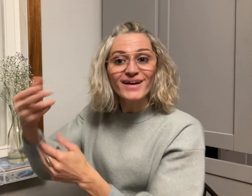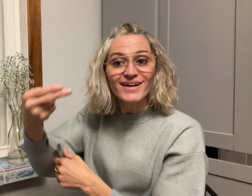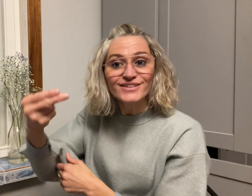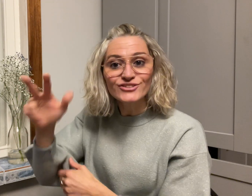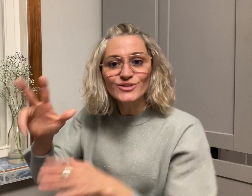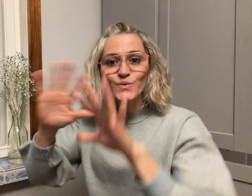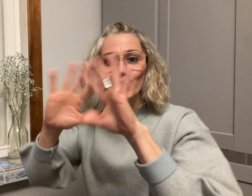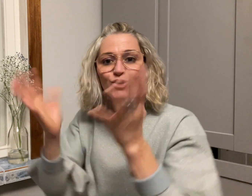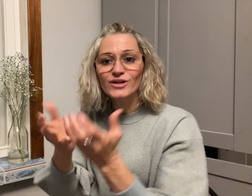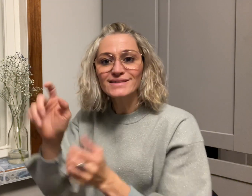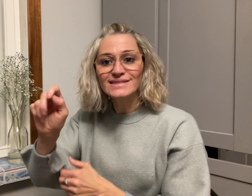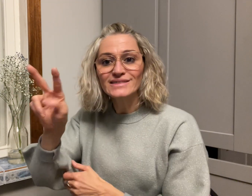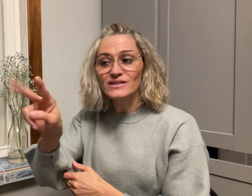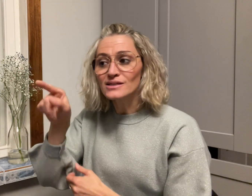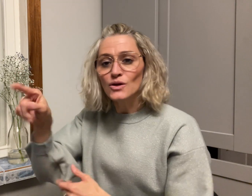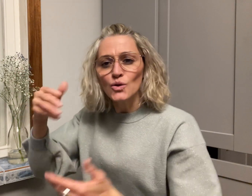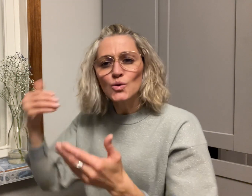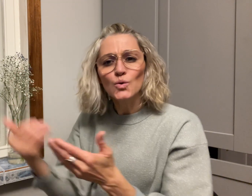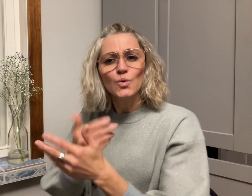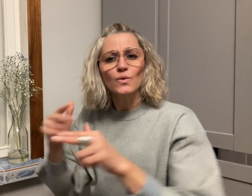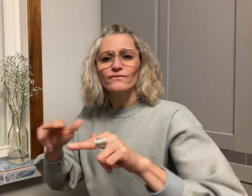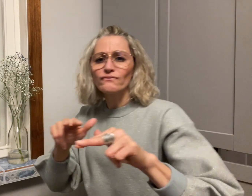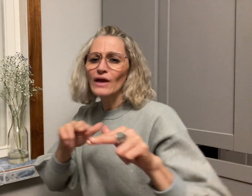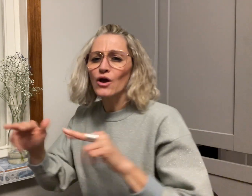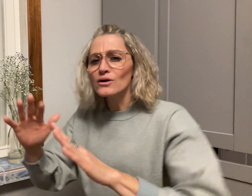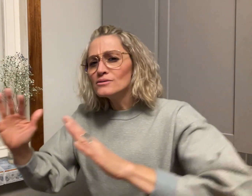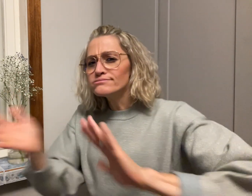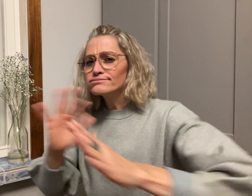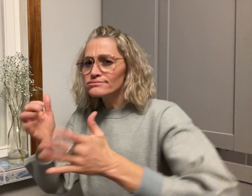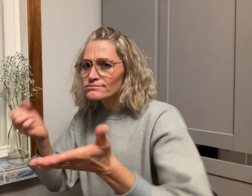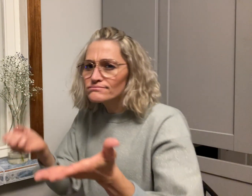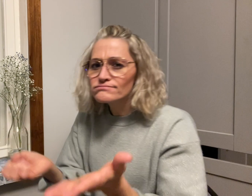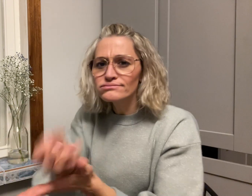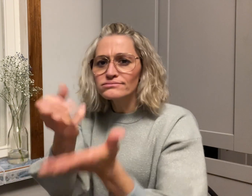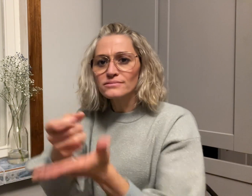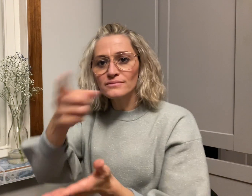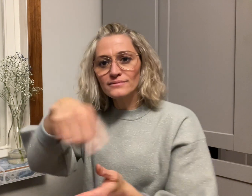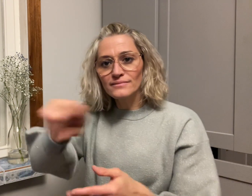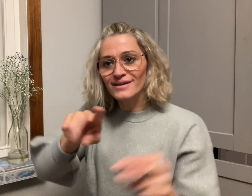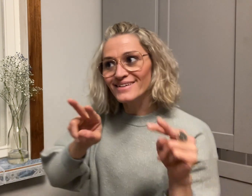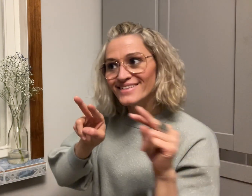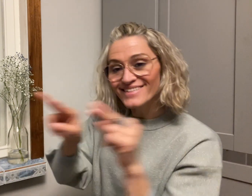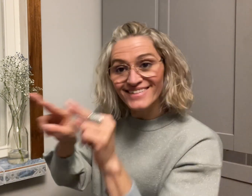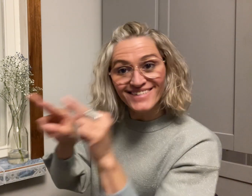H3 World TV to get new video updates!